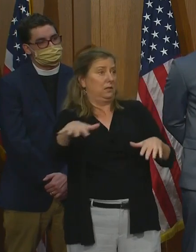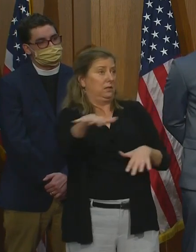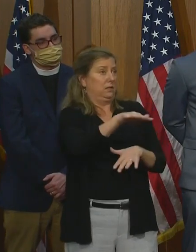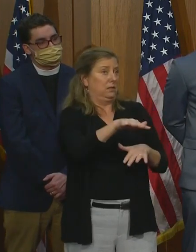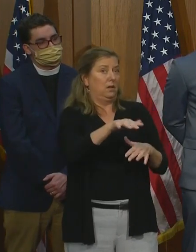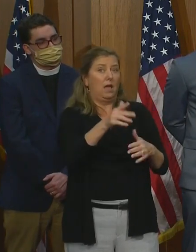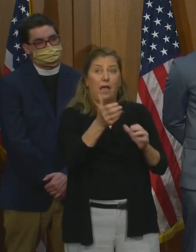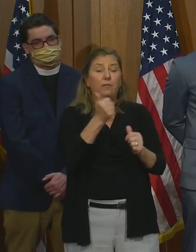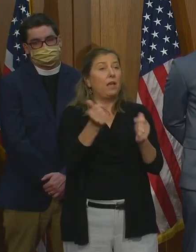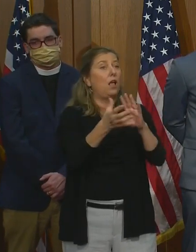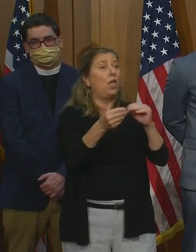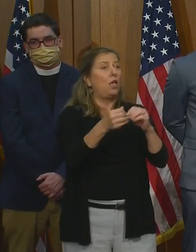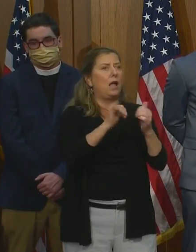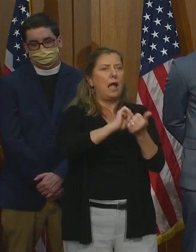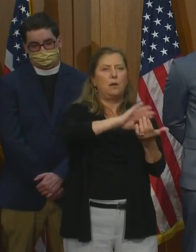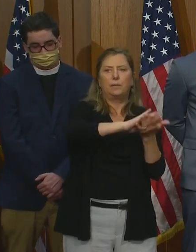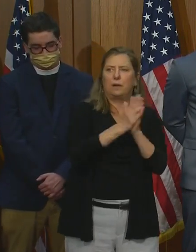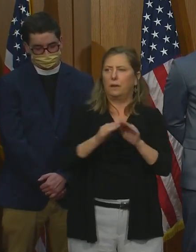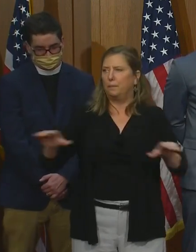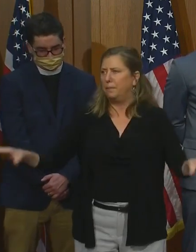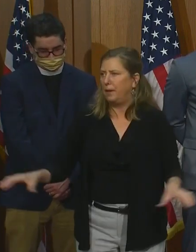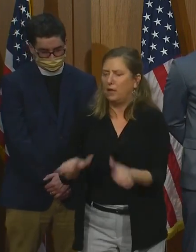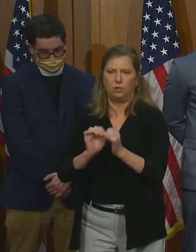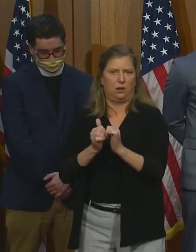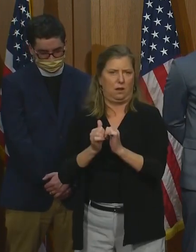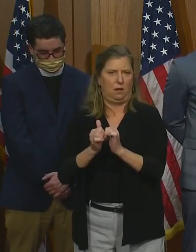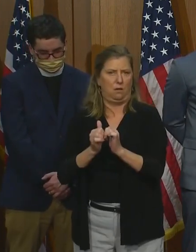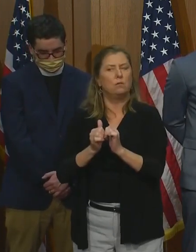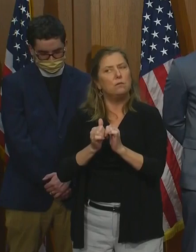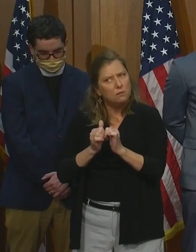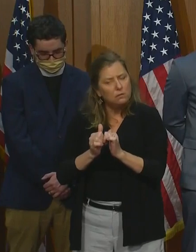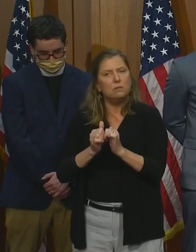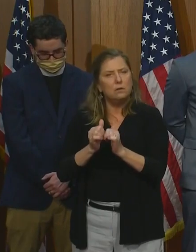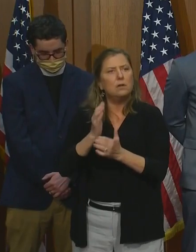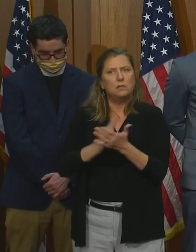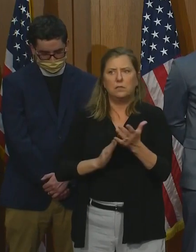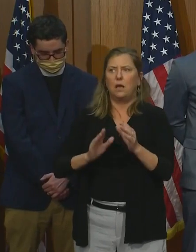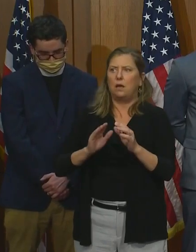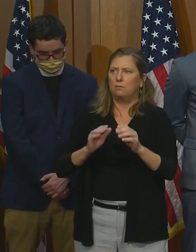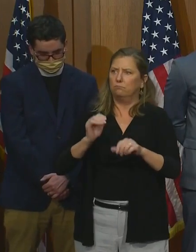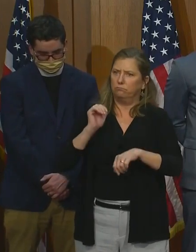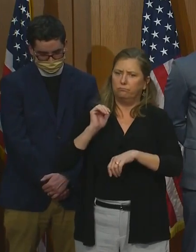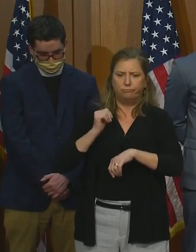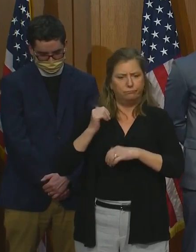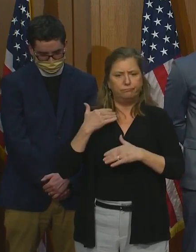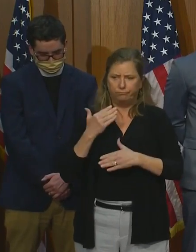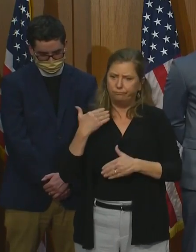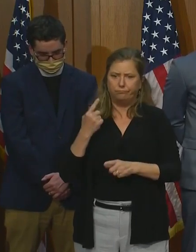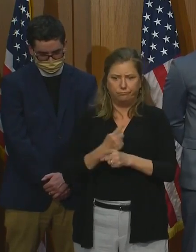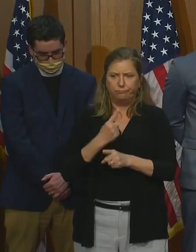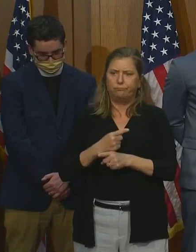ABOUT HOW WE TURN WHAT WE HAVE EXPERIENCE HOW WE TURN WORDS- INTO ACTION AND SO. YOU KNOW I